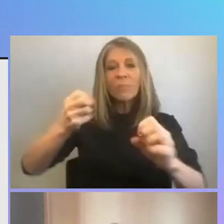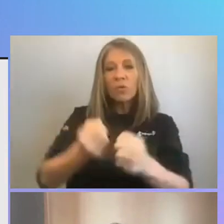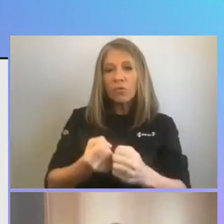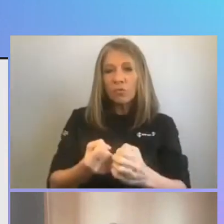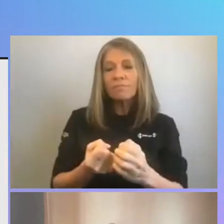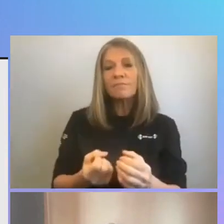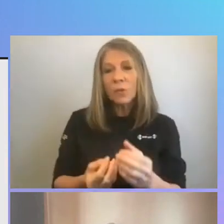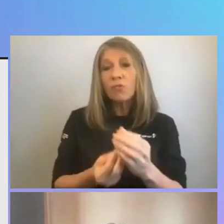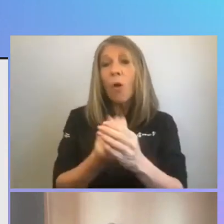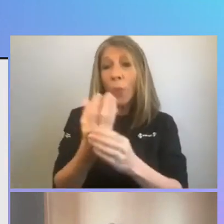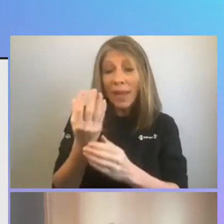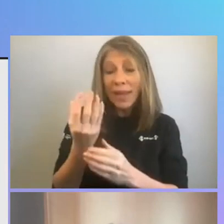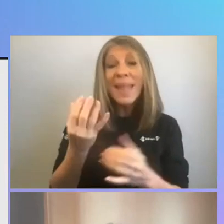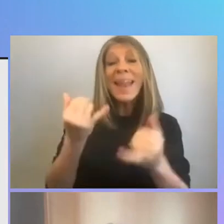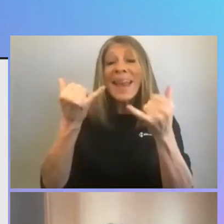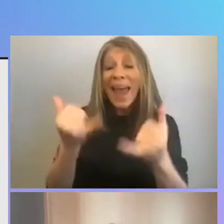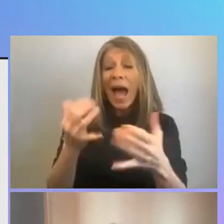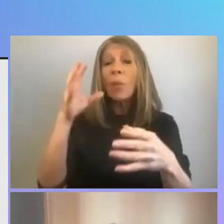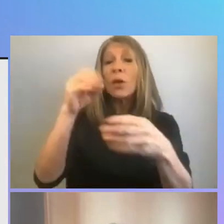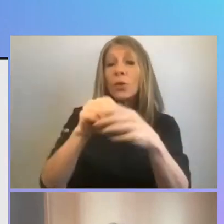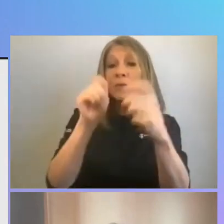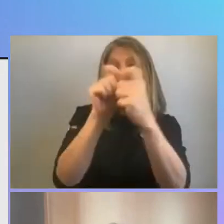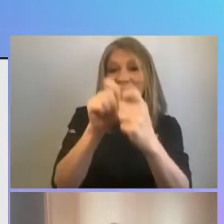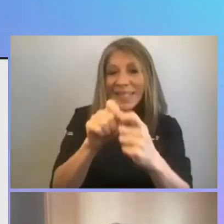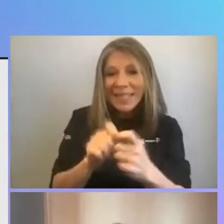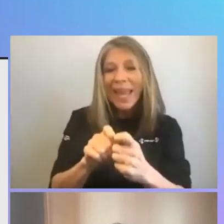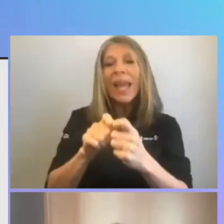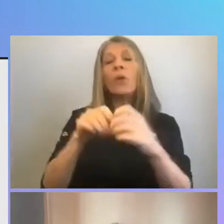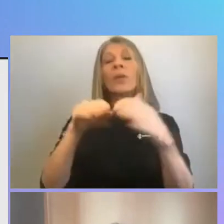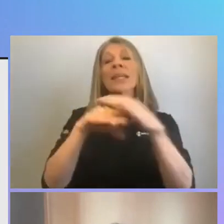includes detailed accessibility criteria for I diverse array of